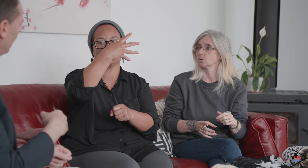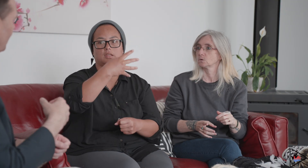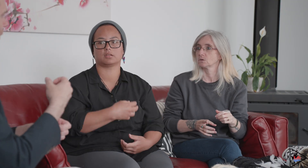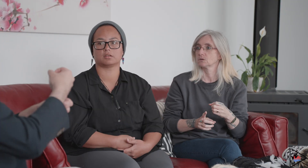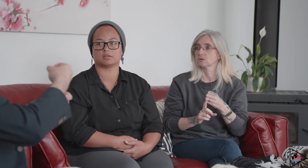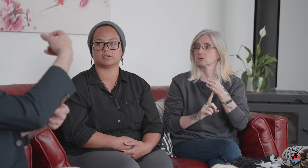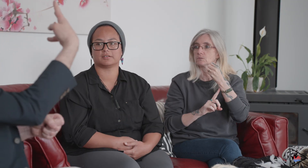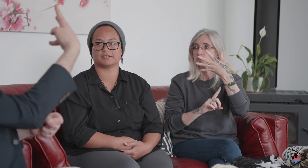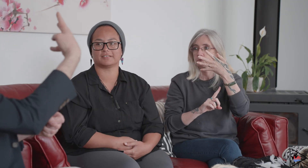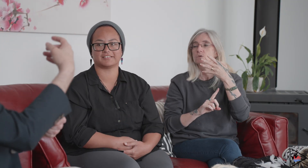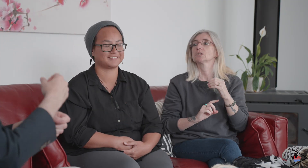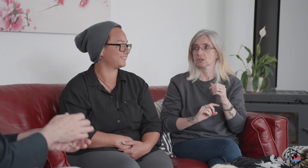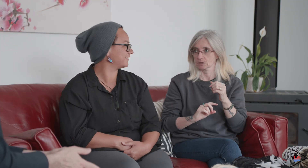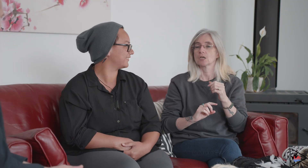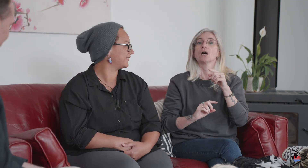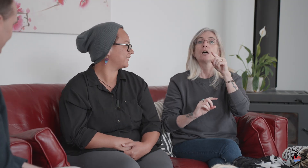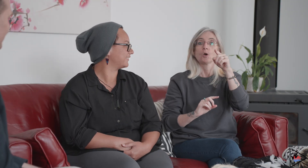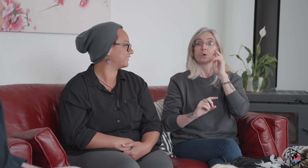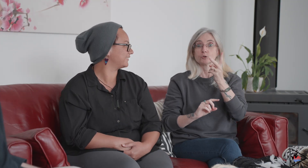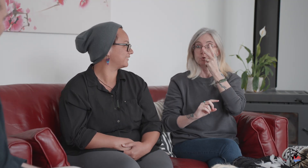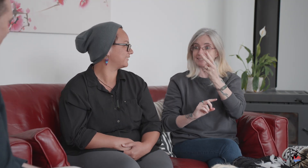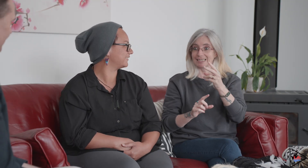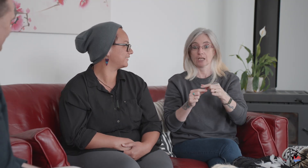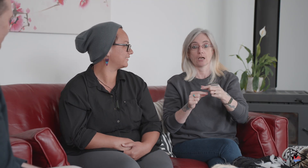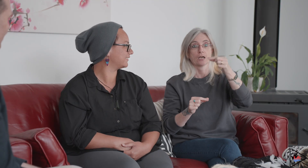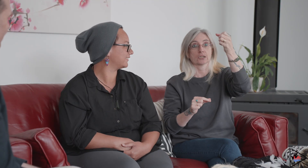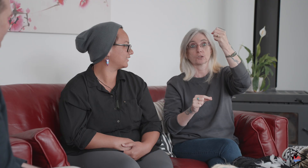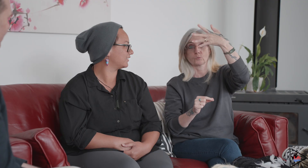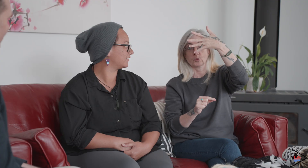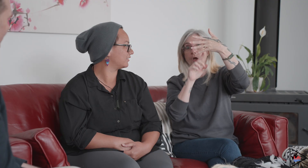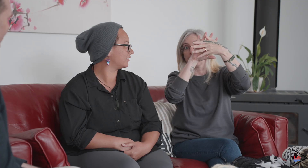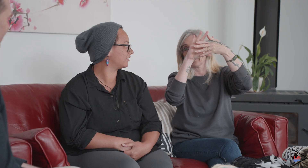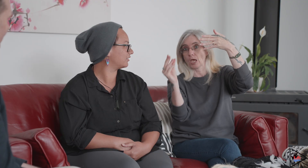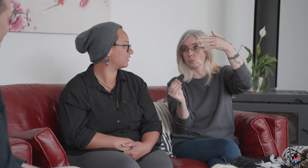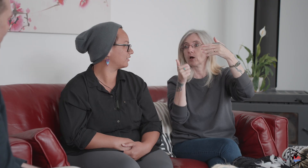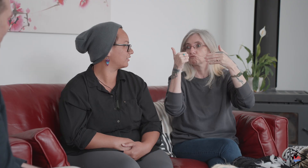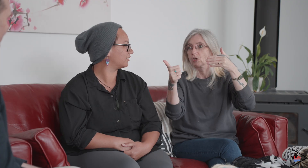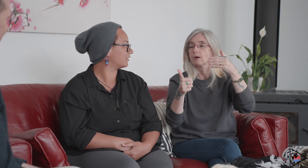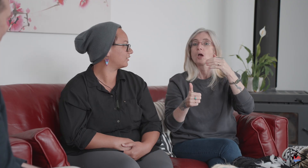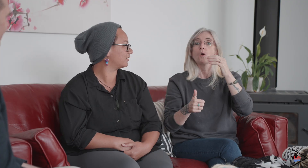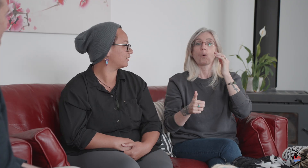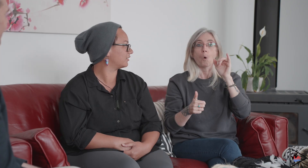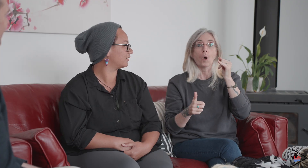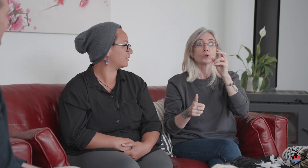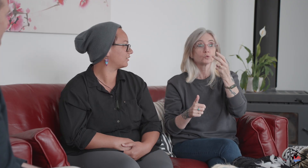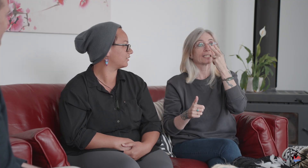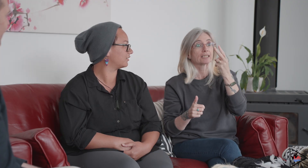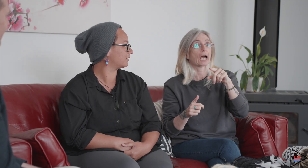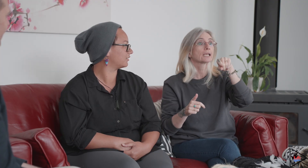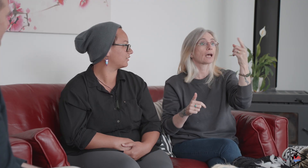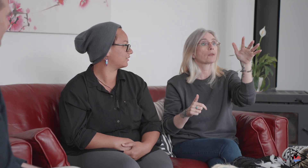sign for that? This is the sign for toetoe right so when you see a toetoe and it's got